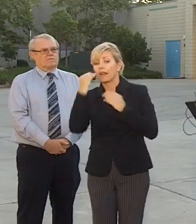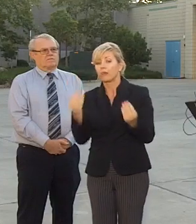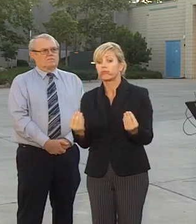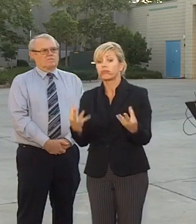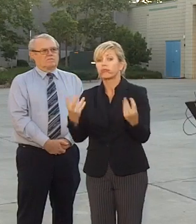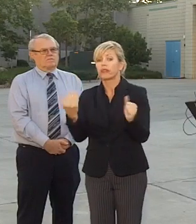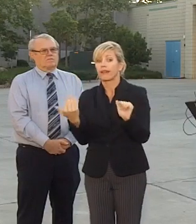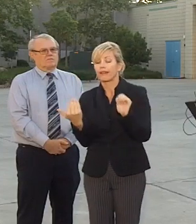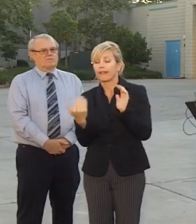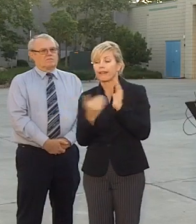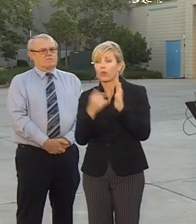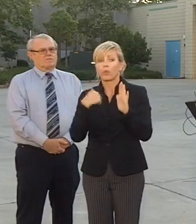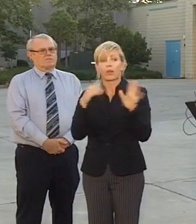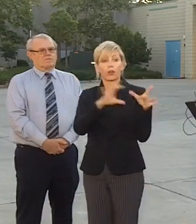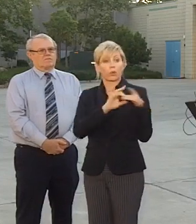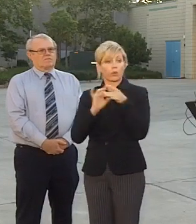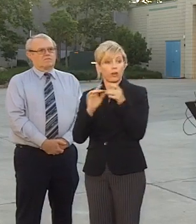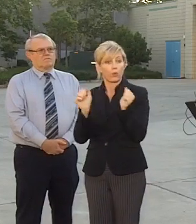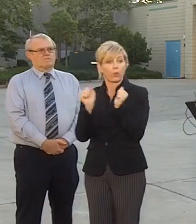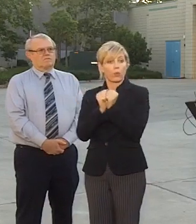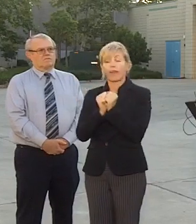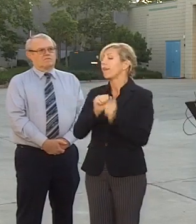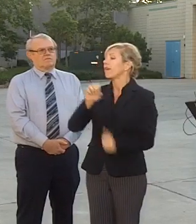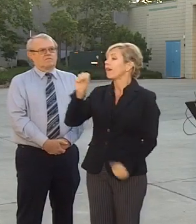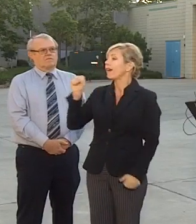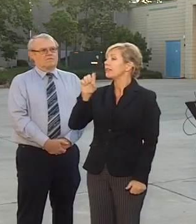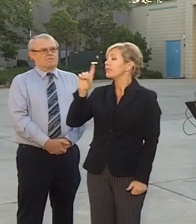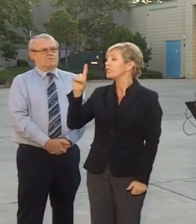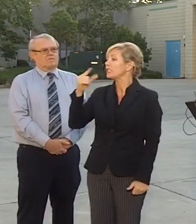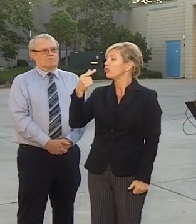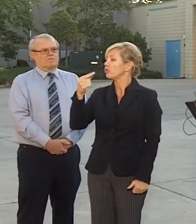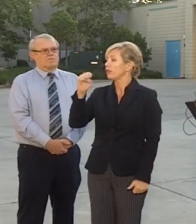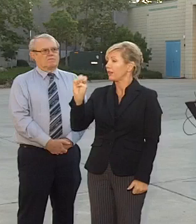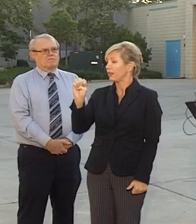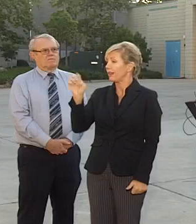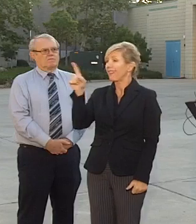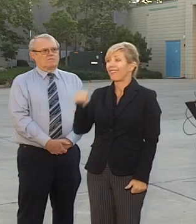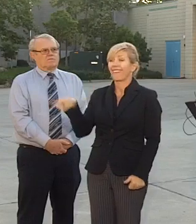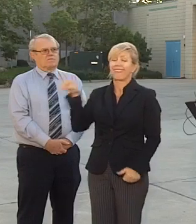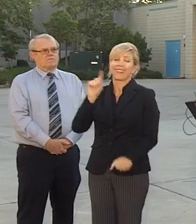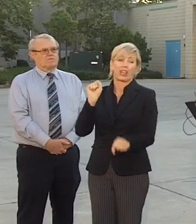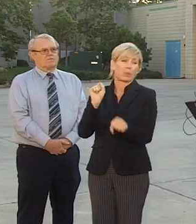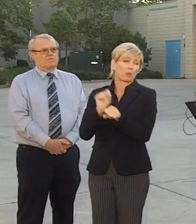see an SDG&E representative here right now they worked hard through the night just a tremendous